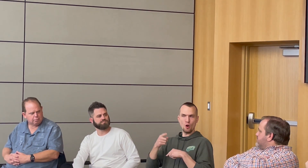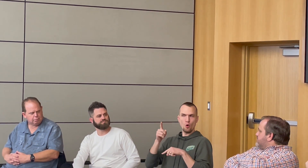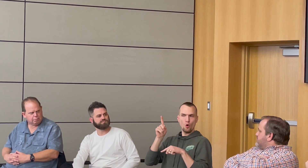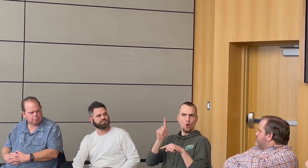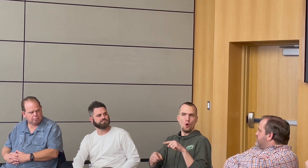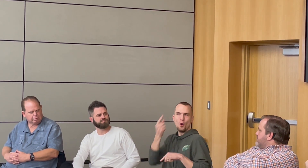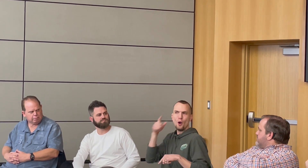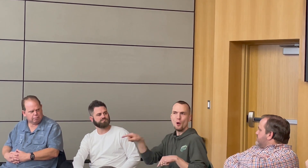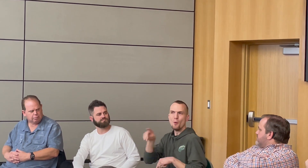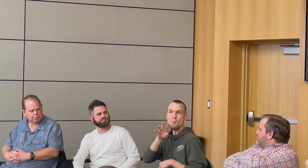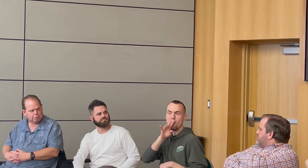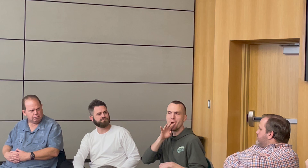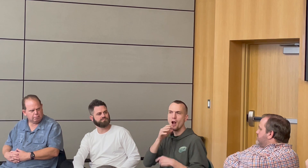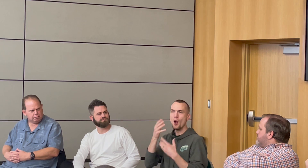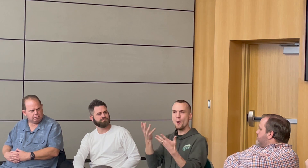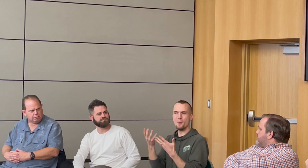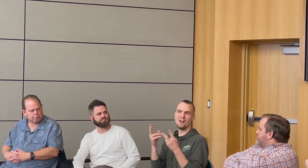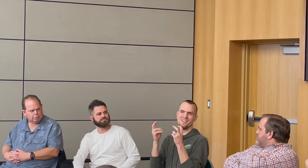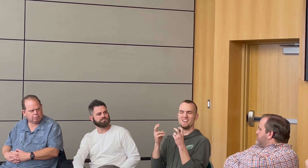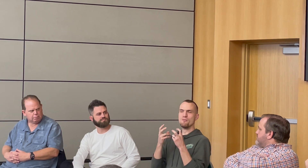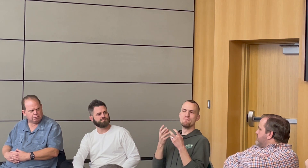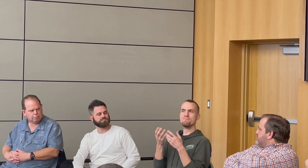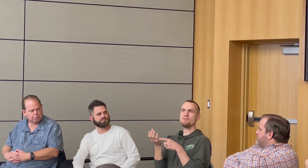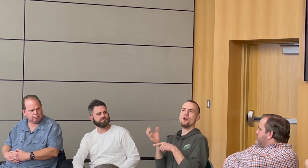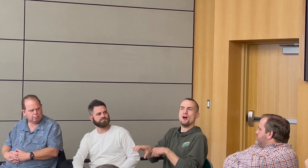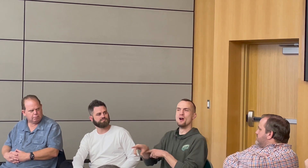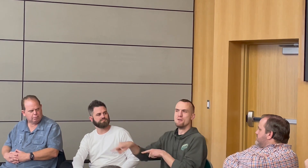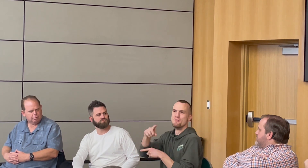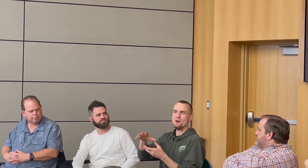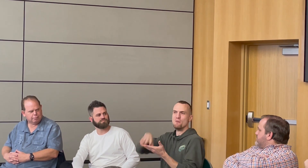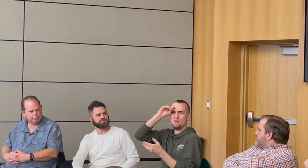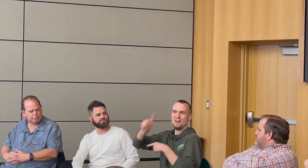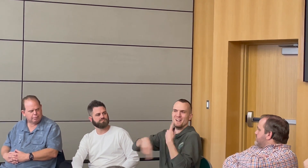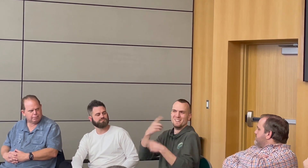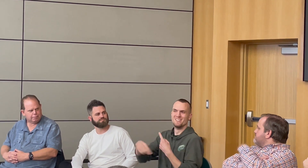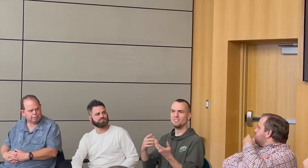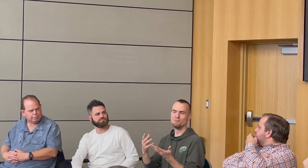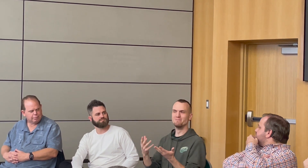new to sign language and in the beginning I couldn't understand their vocalizations and